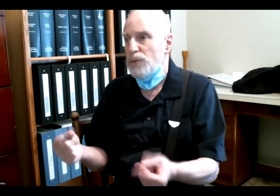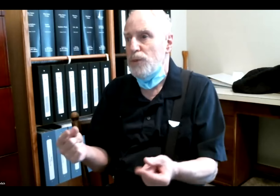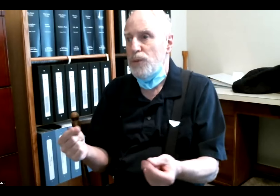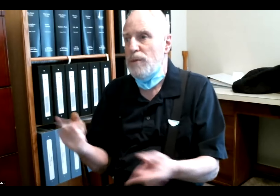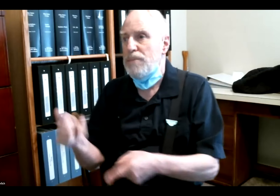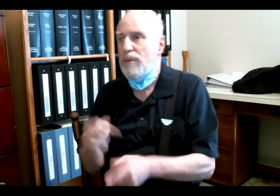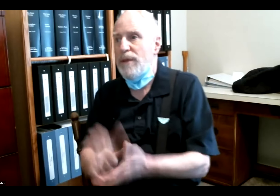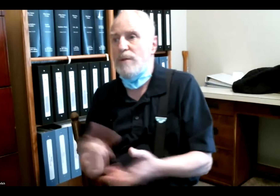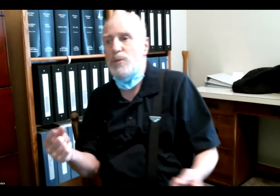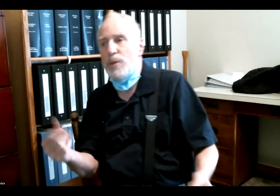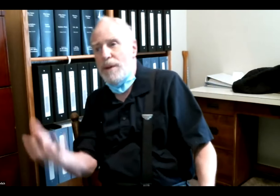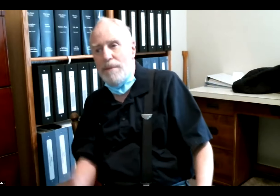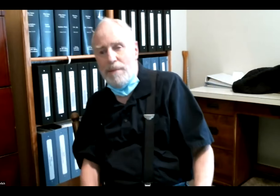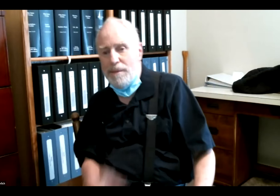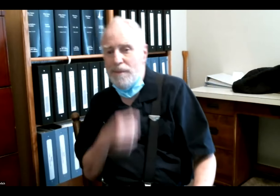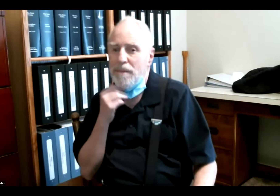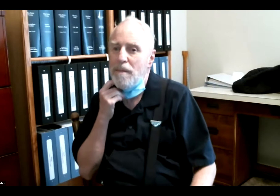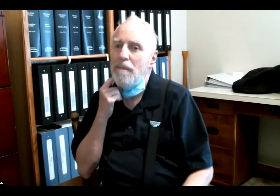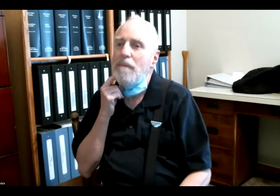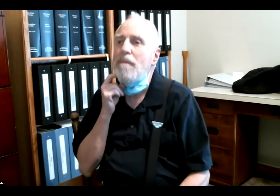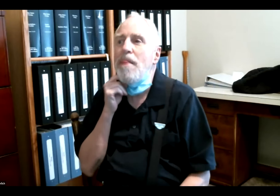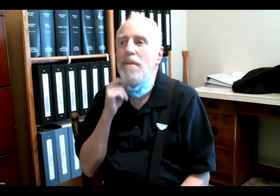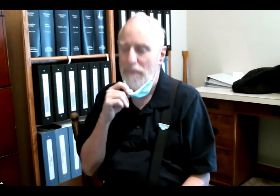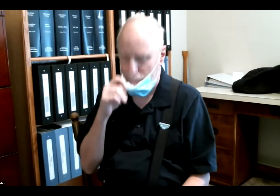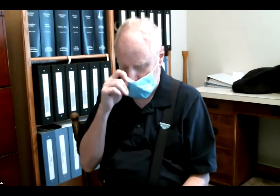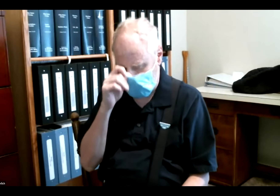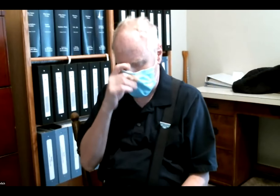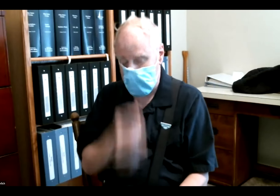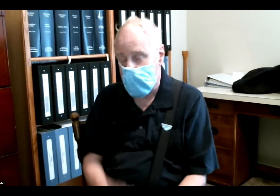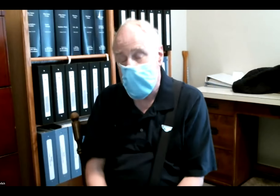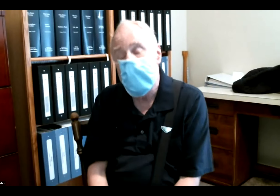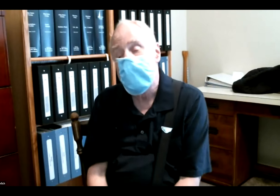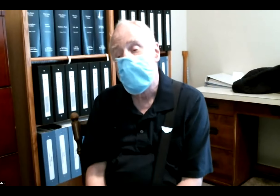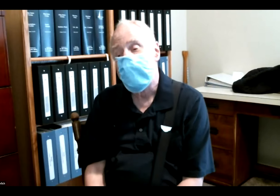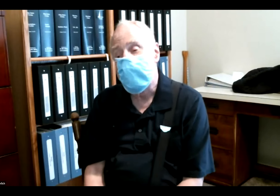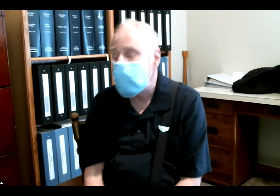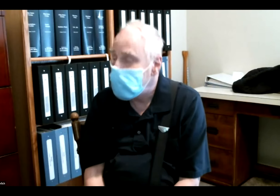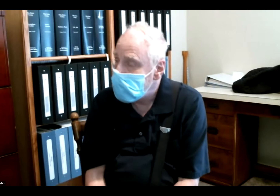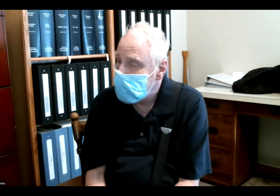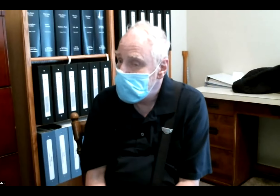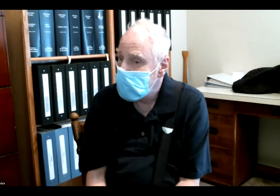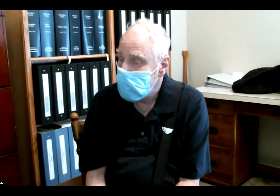them. There's not a lot of options for transportation, so keep that in mind that may need to happen